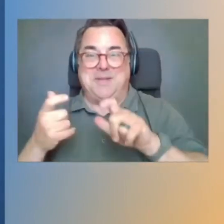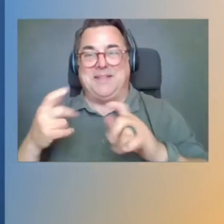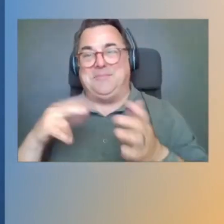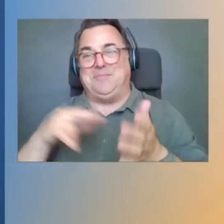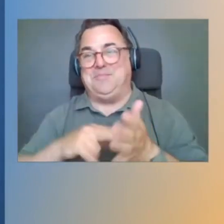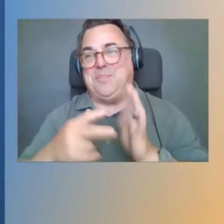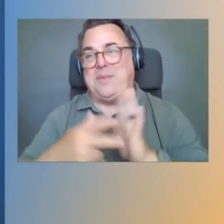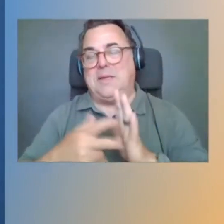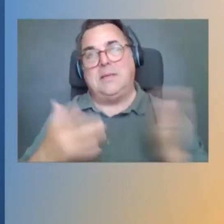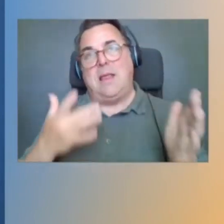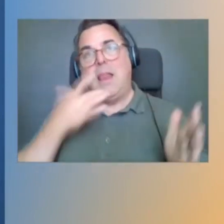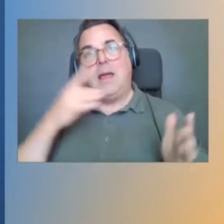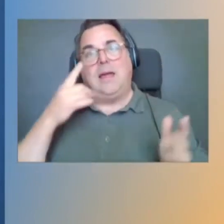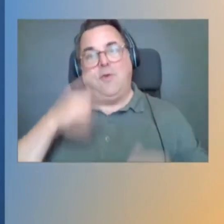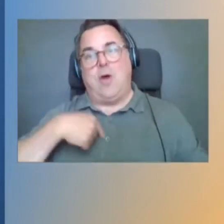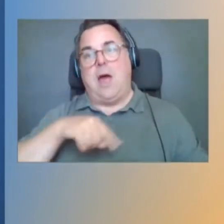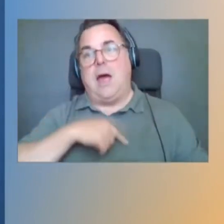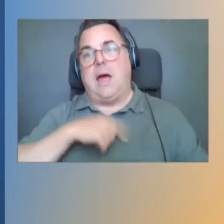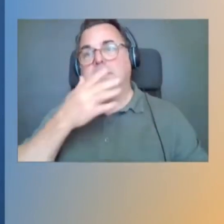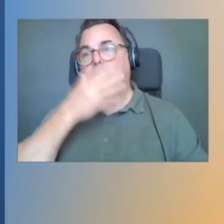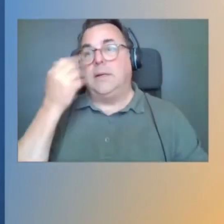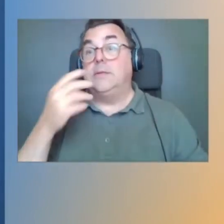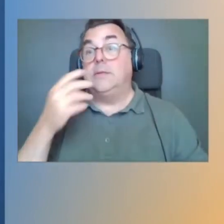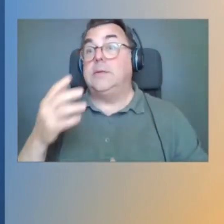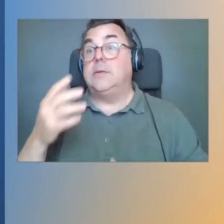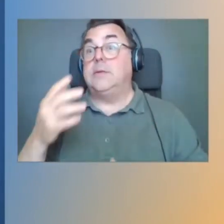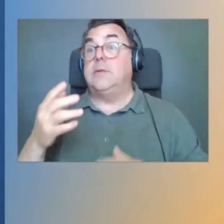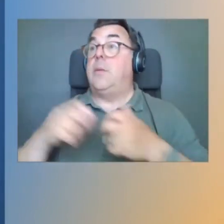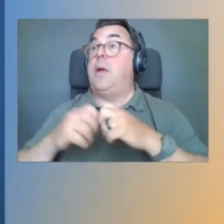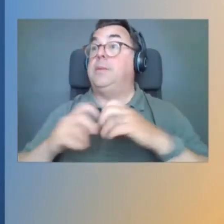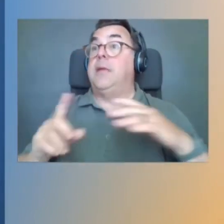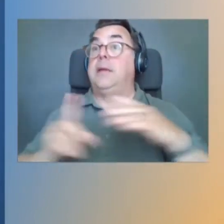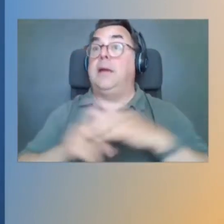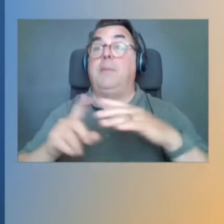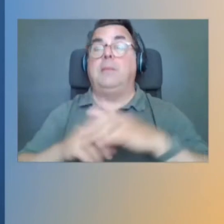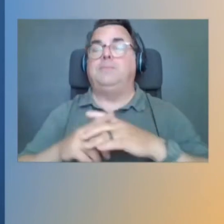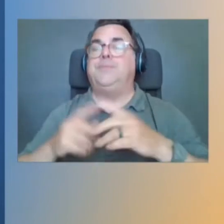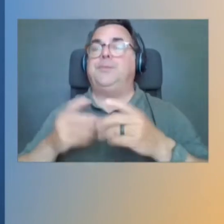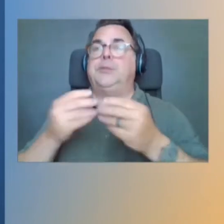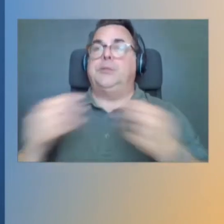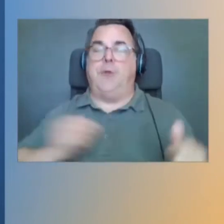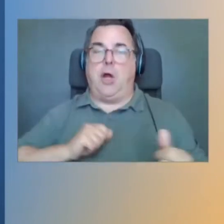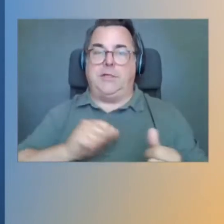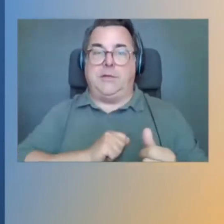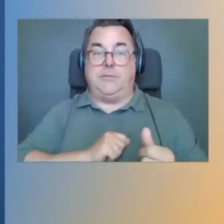because any such concerns from our customers can be addressed significantly faster